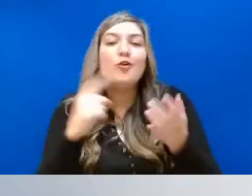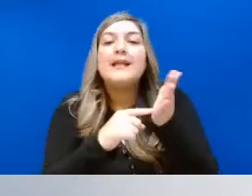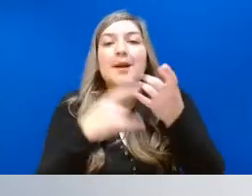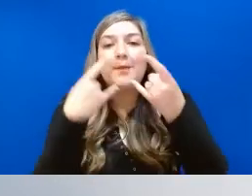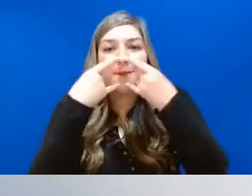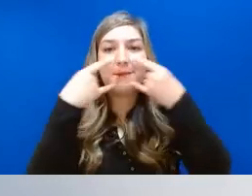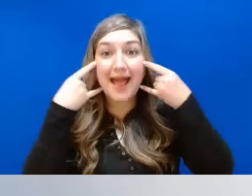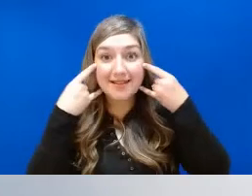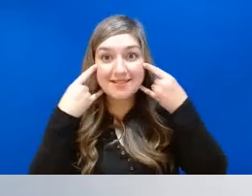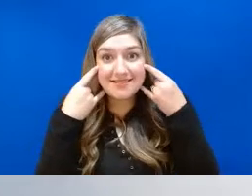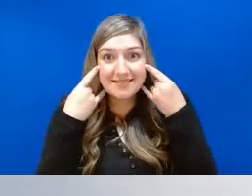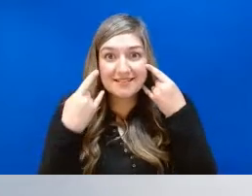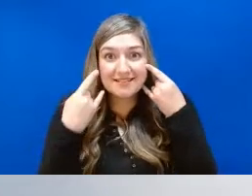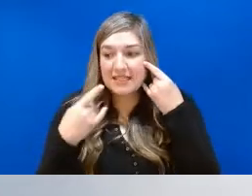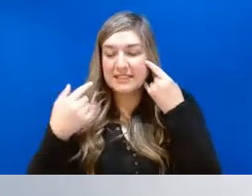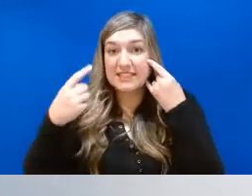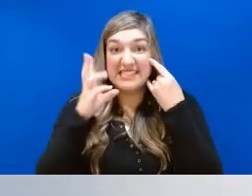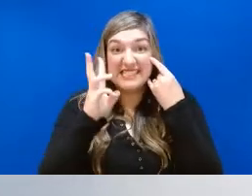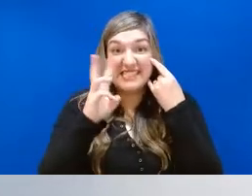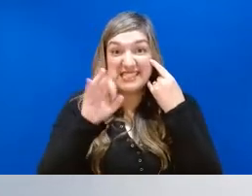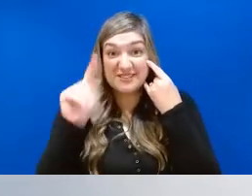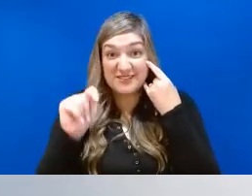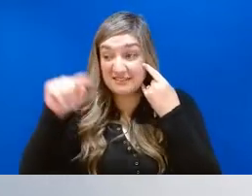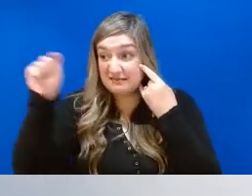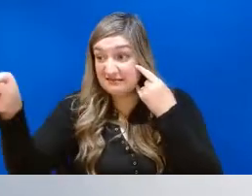social distancing really affected how we interact with other people.